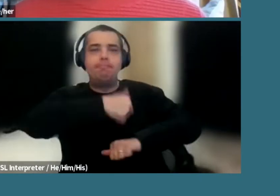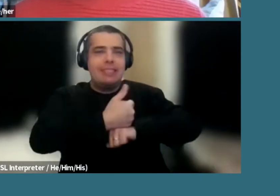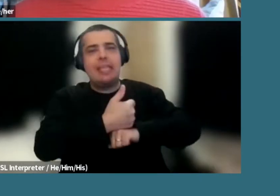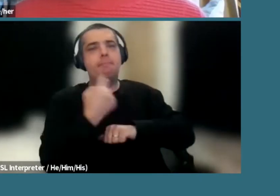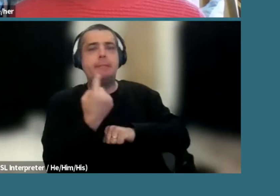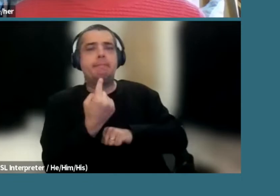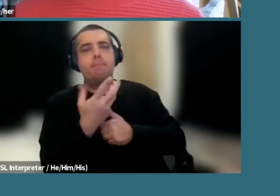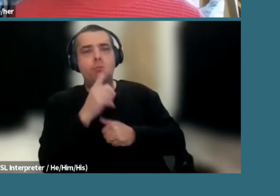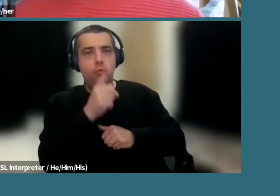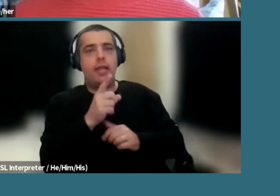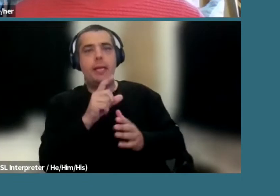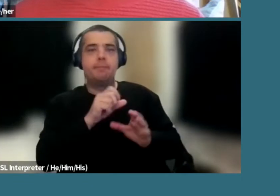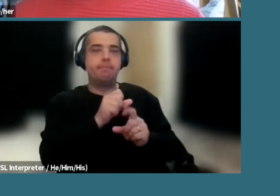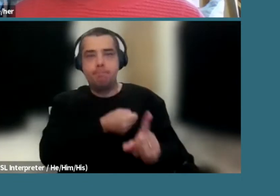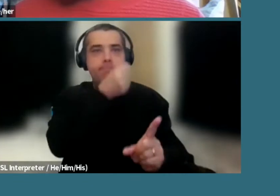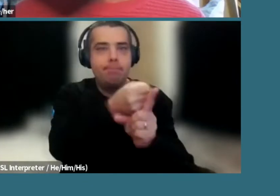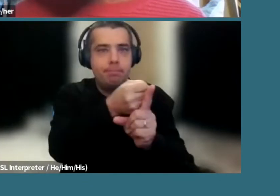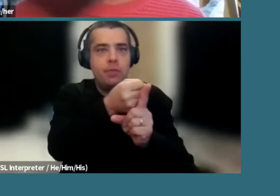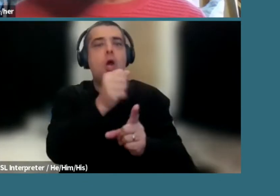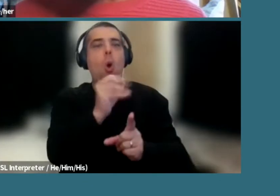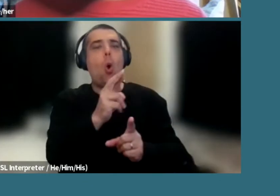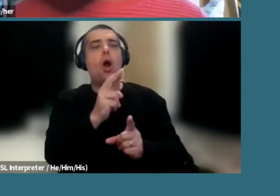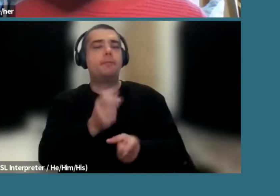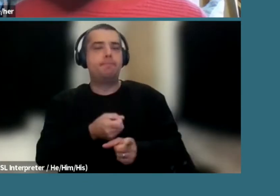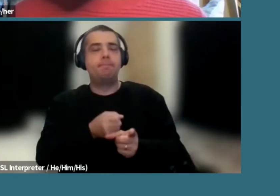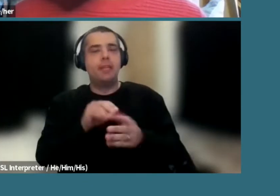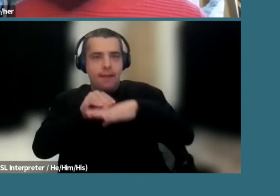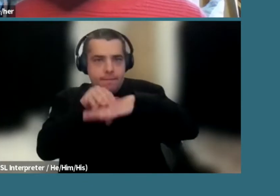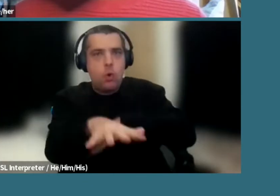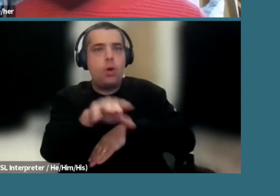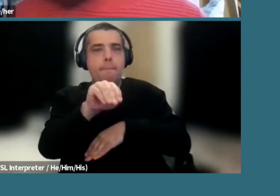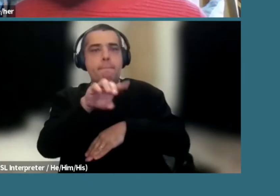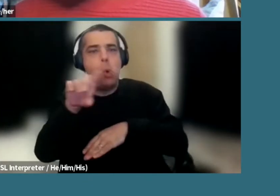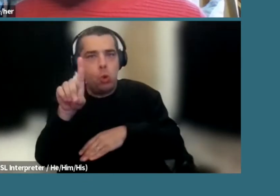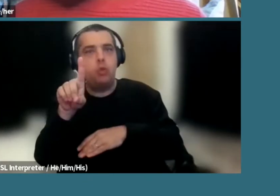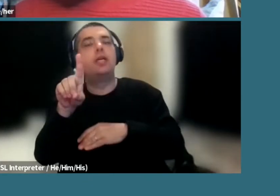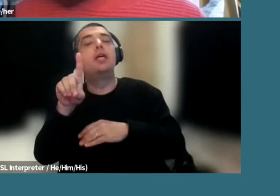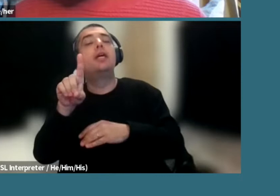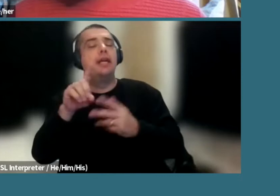that has an impact or evokes that sense of mood through either,